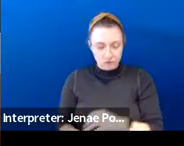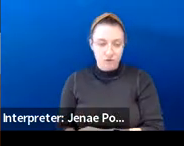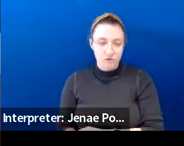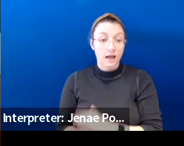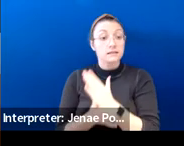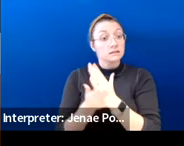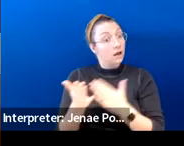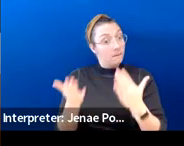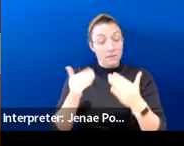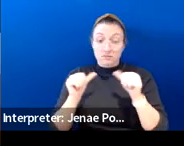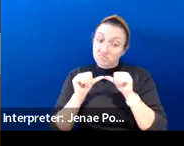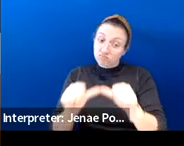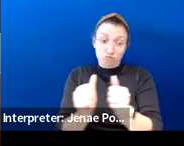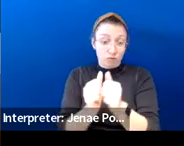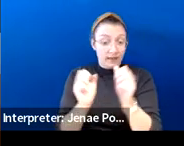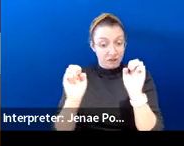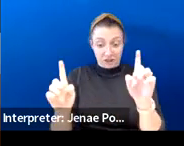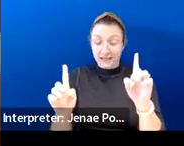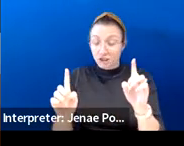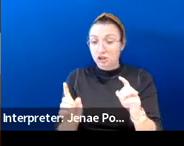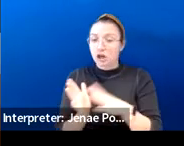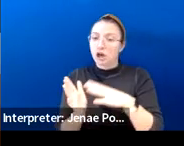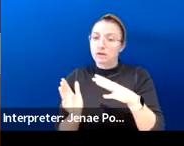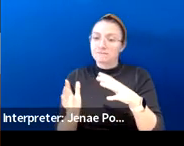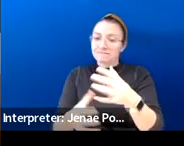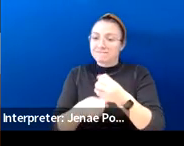forward with their education and earn a doctorate in social work